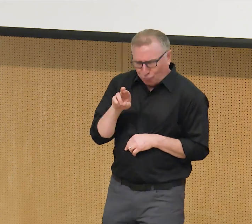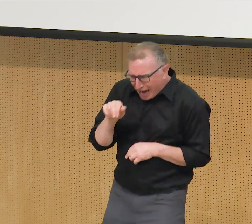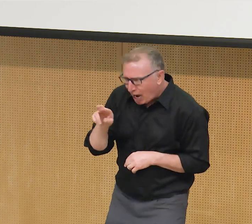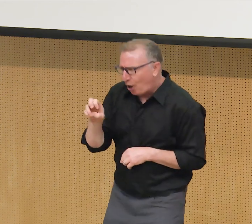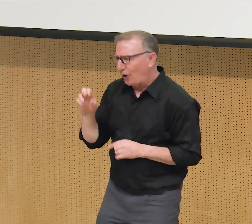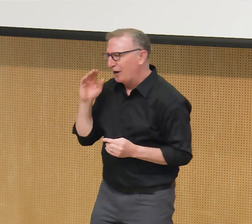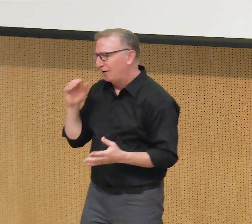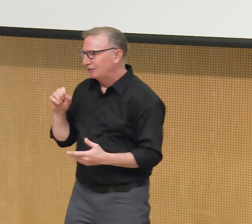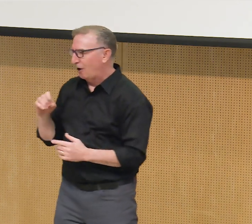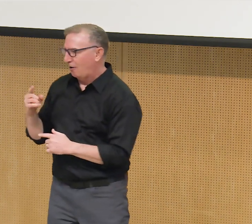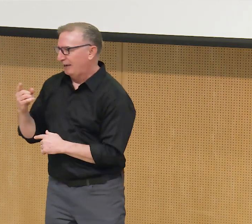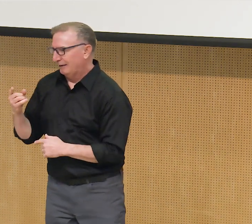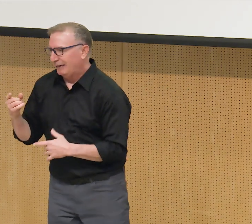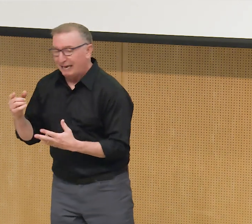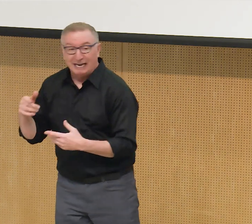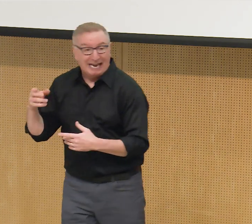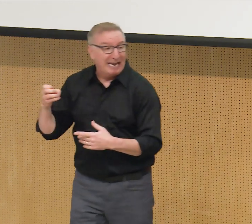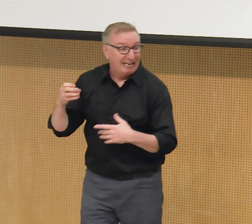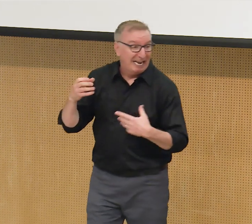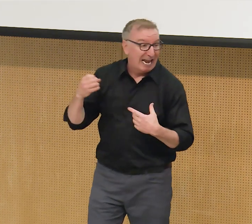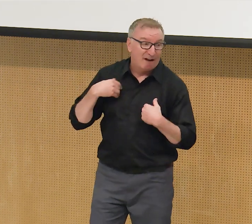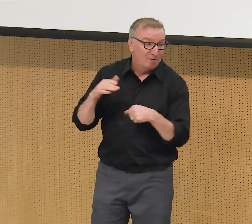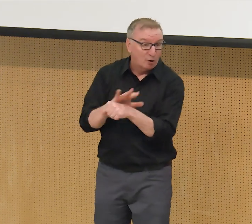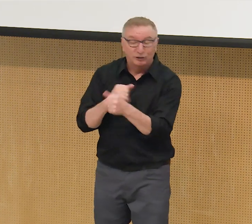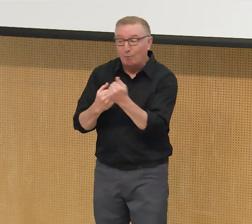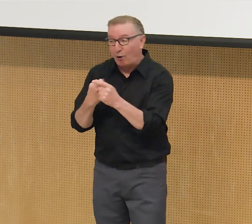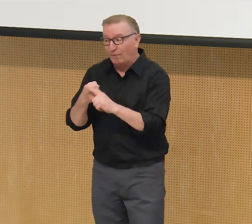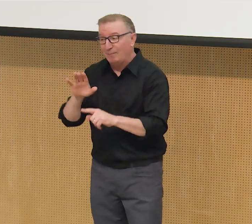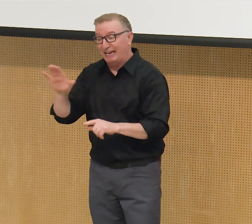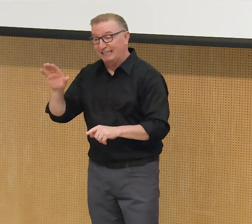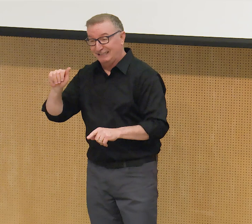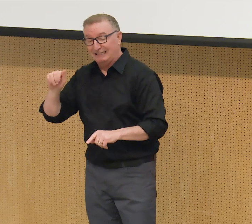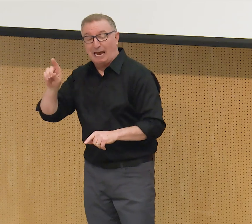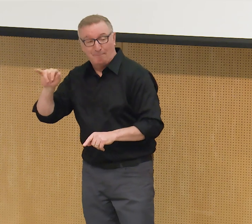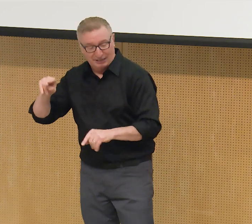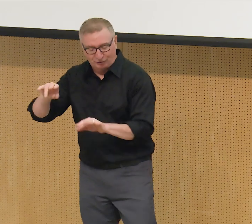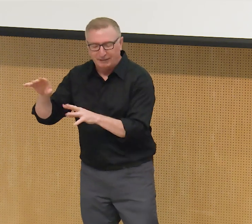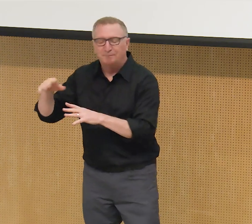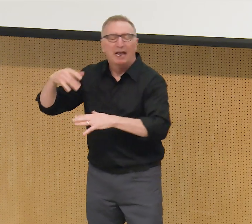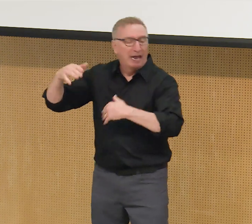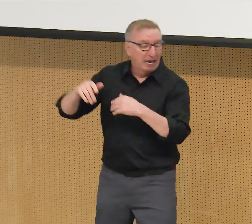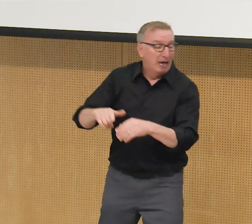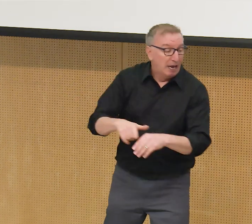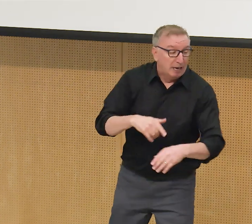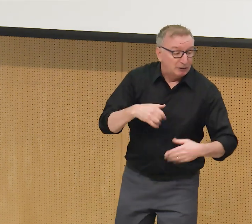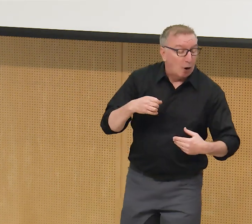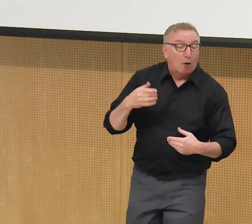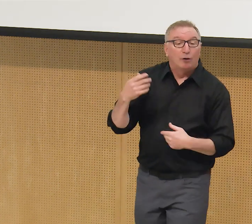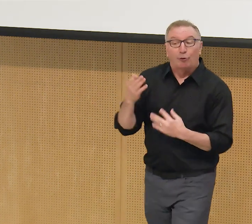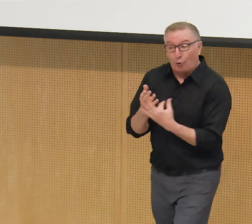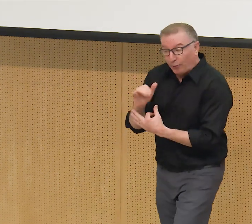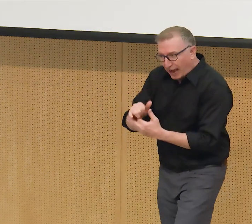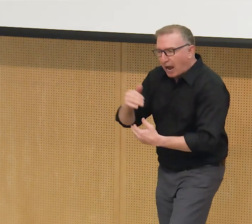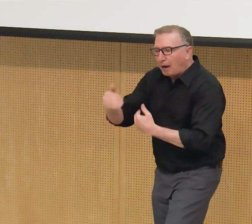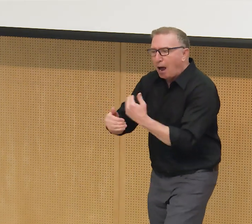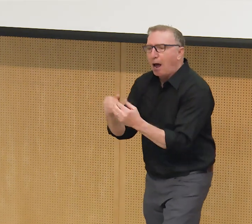That's very rare for the Deaf person to get to interview the interpreters. From getting full support from him and the administration,